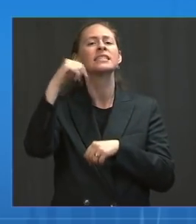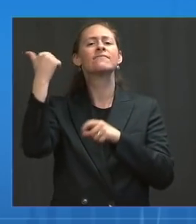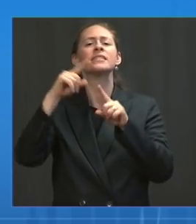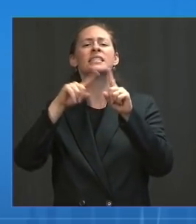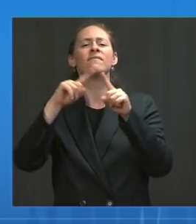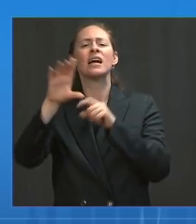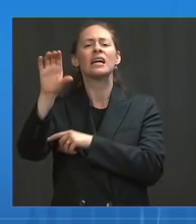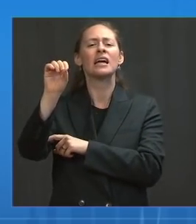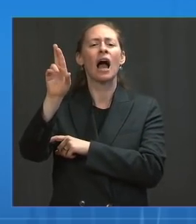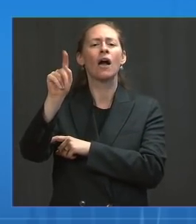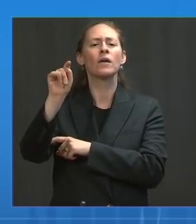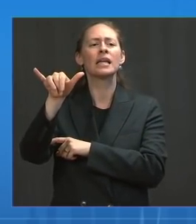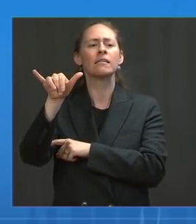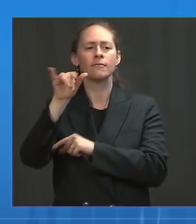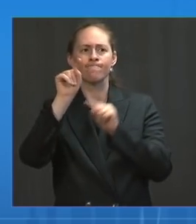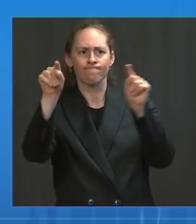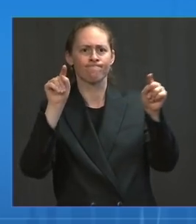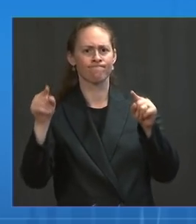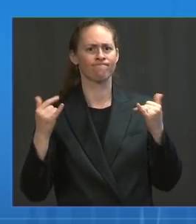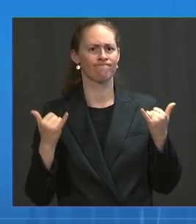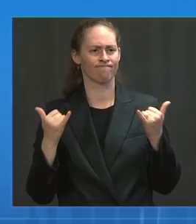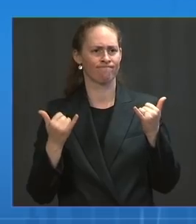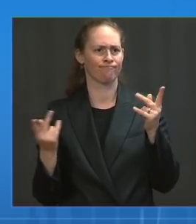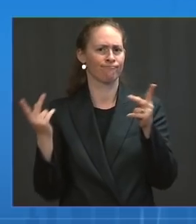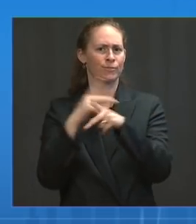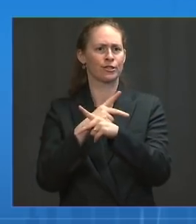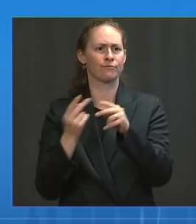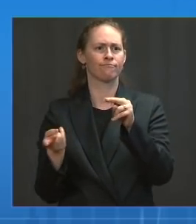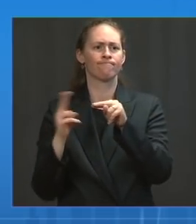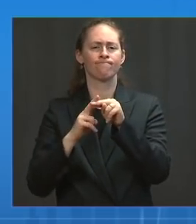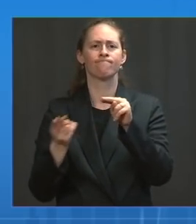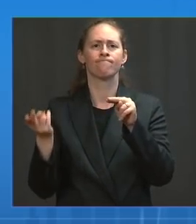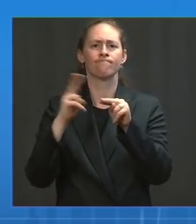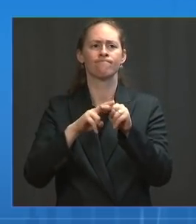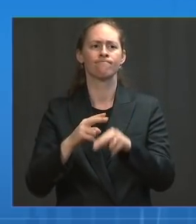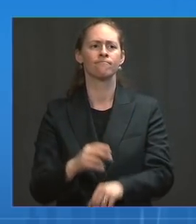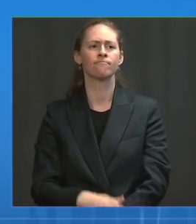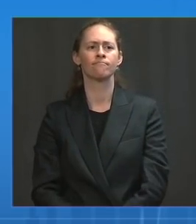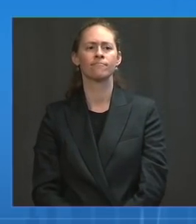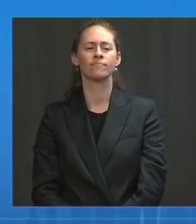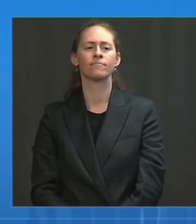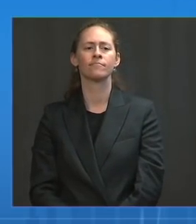As shown on the left map in blue, there are 173 counties in the United States